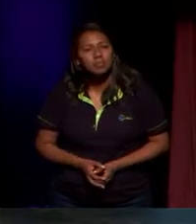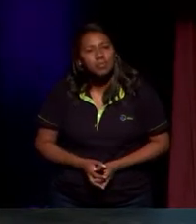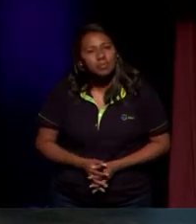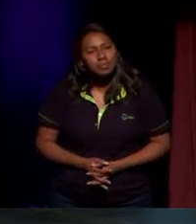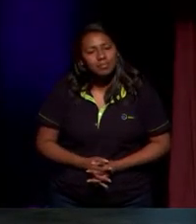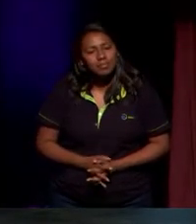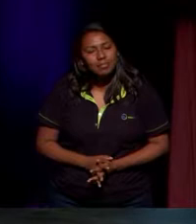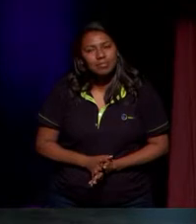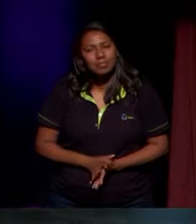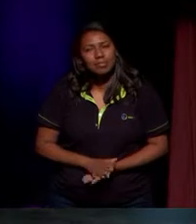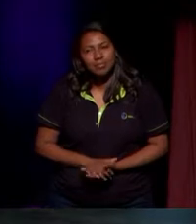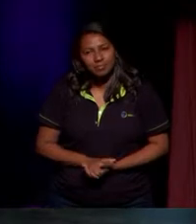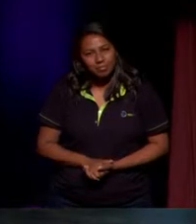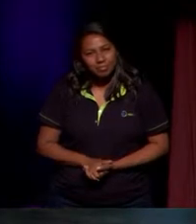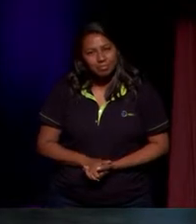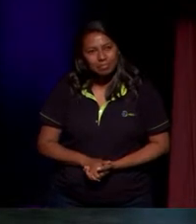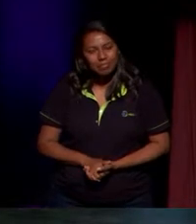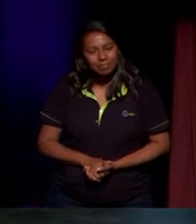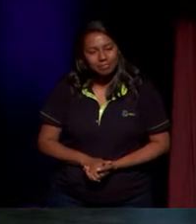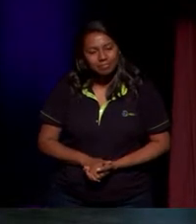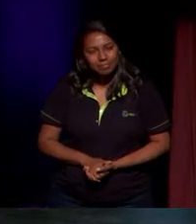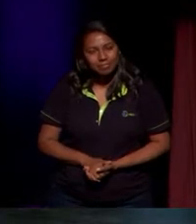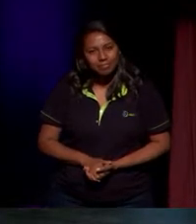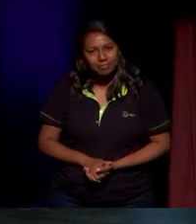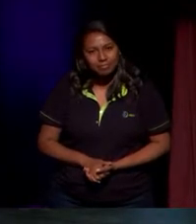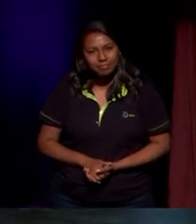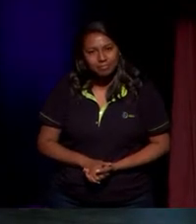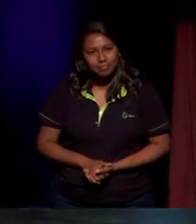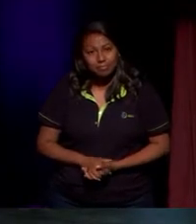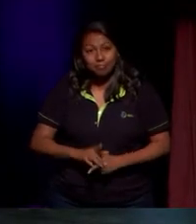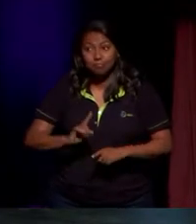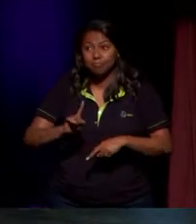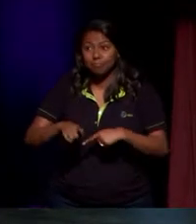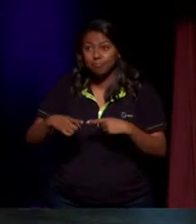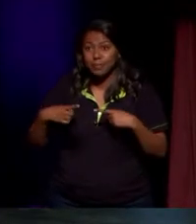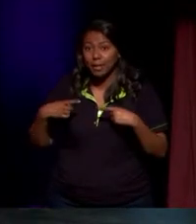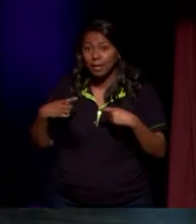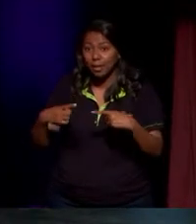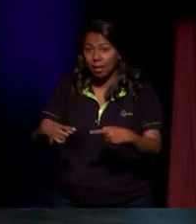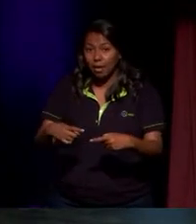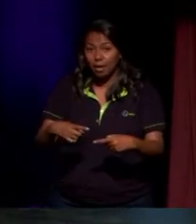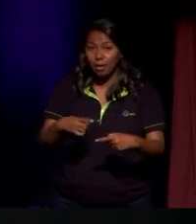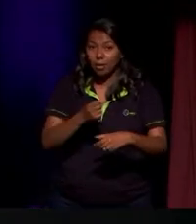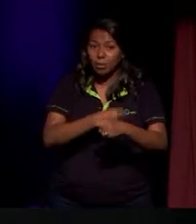So we have it here, the Civil War comes in 1975, this movement to,